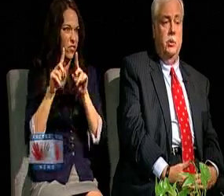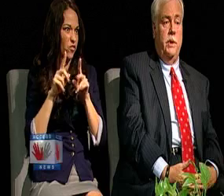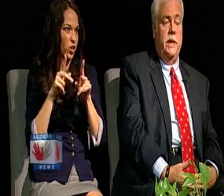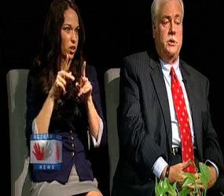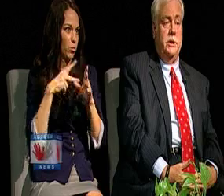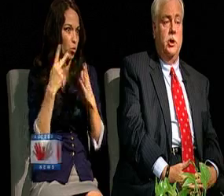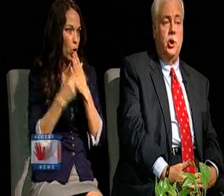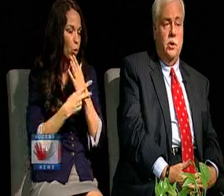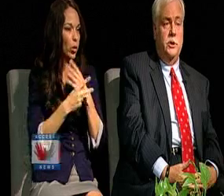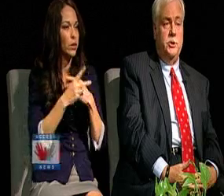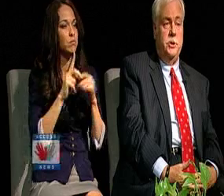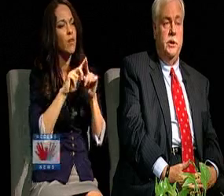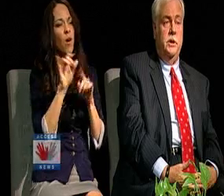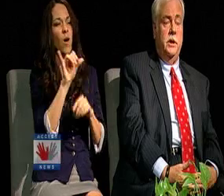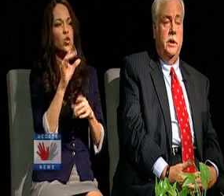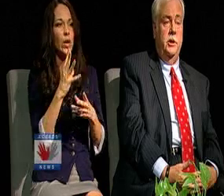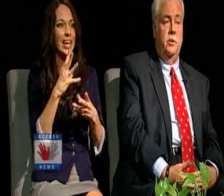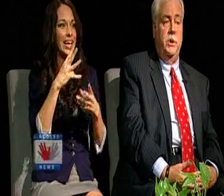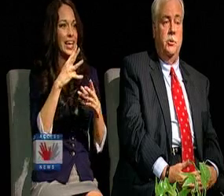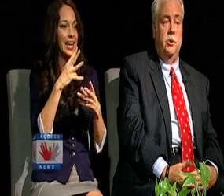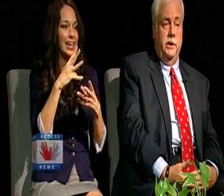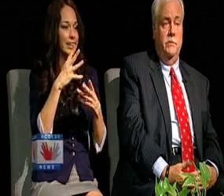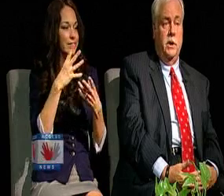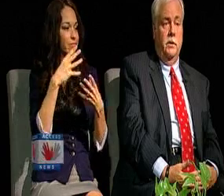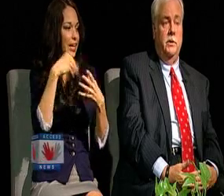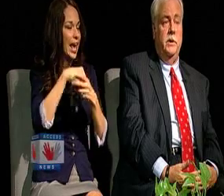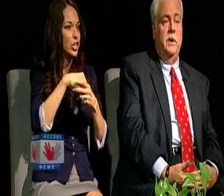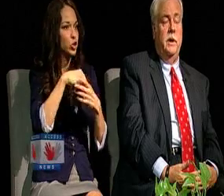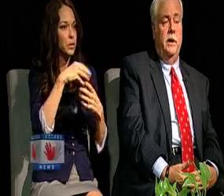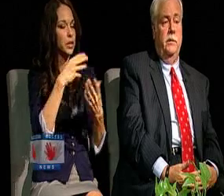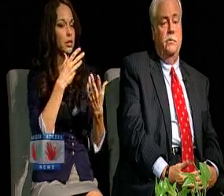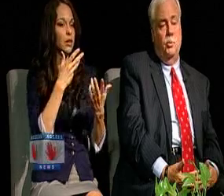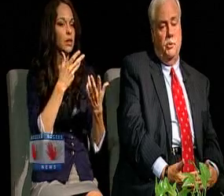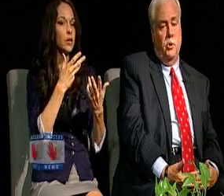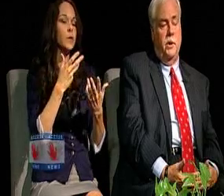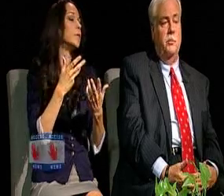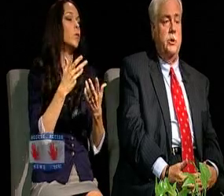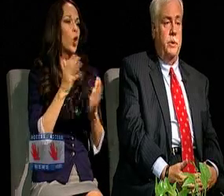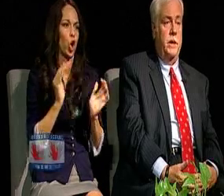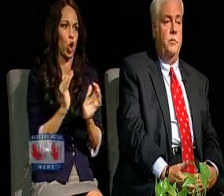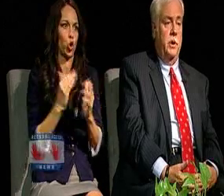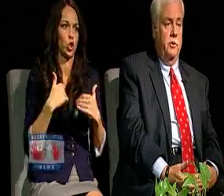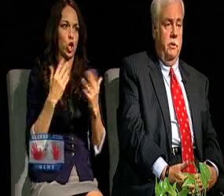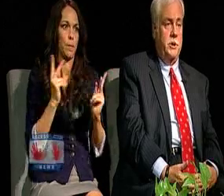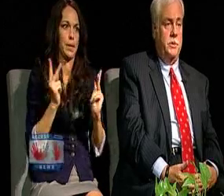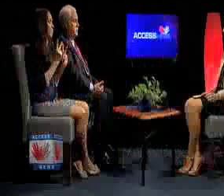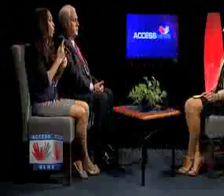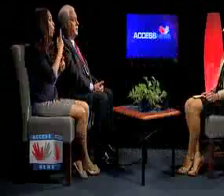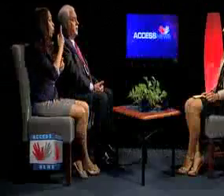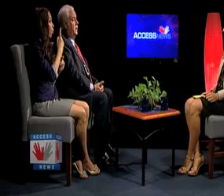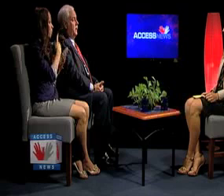where we actually encourage young people to get involved. One program which we have for undergraduates